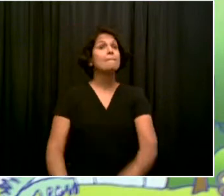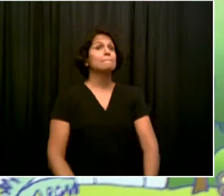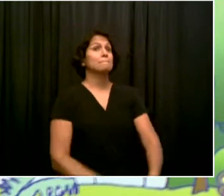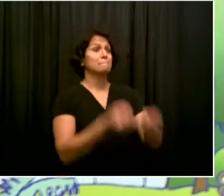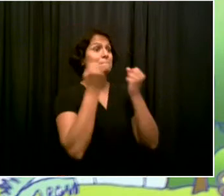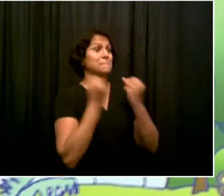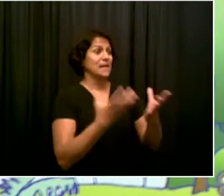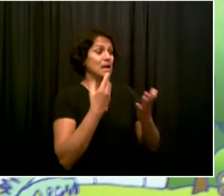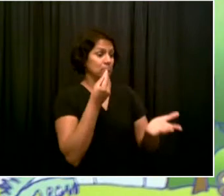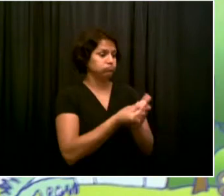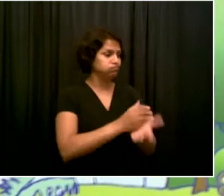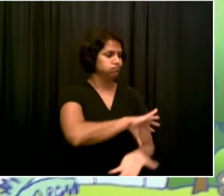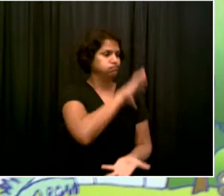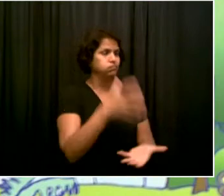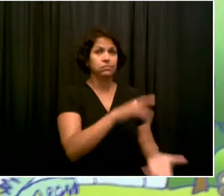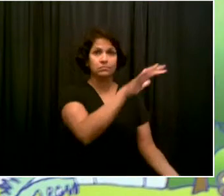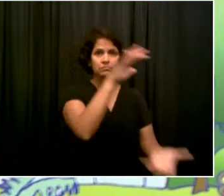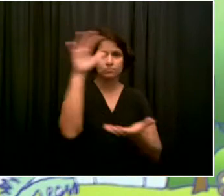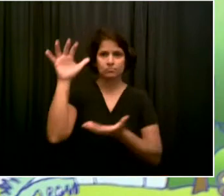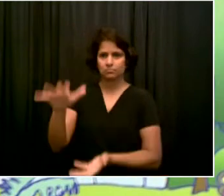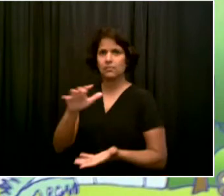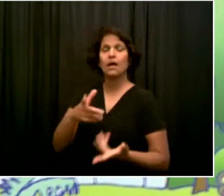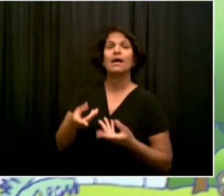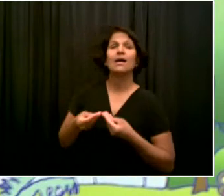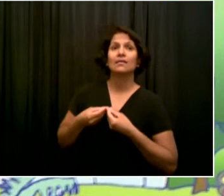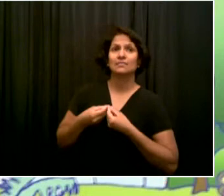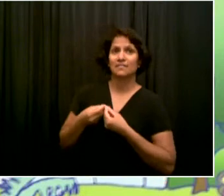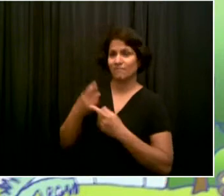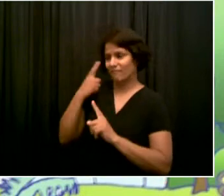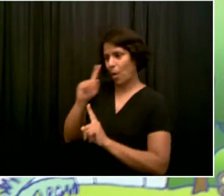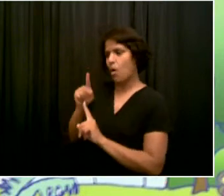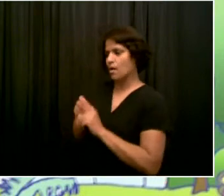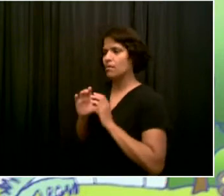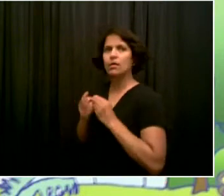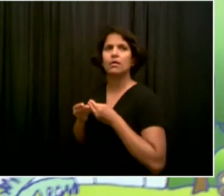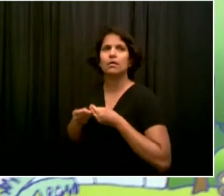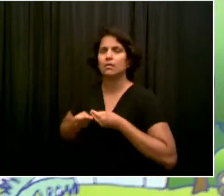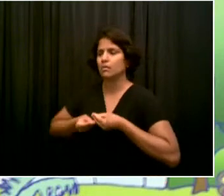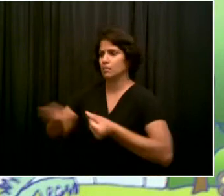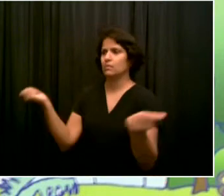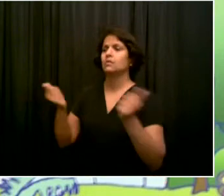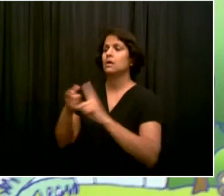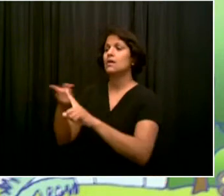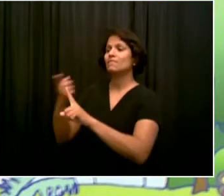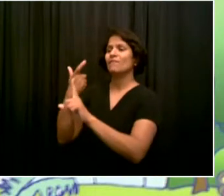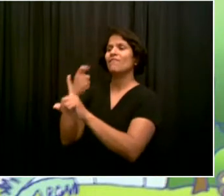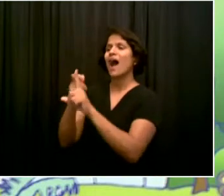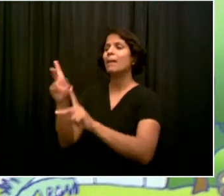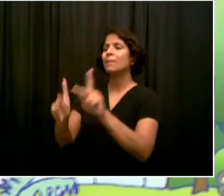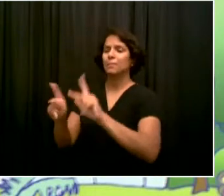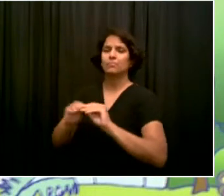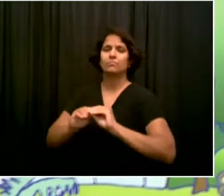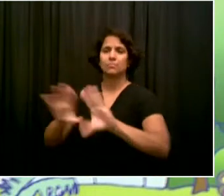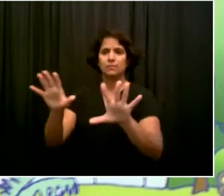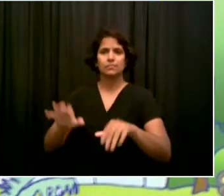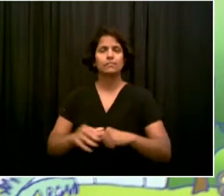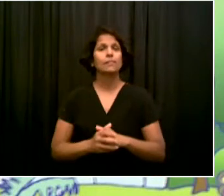VACCINATION EFFORT. WE HAVE MADE SURE THAT IS